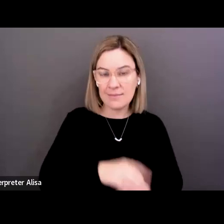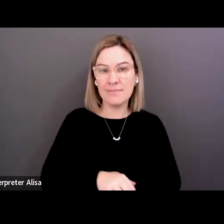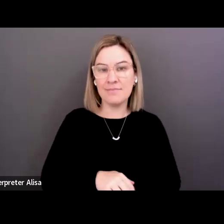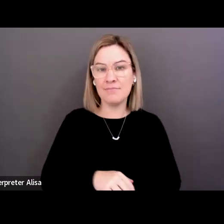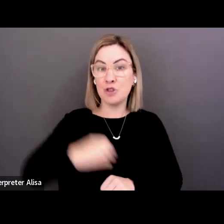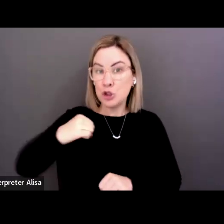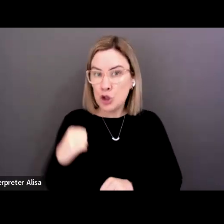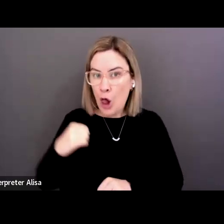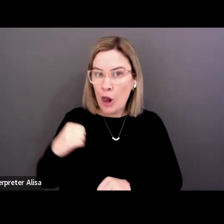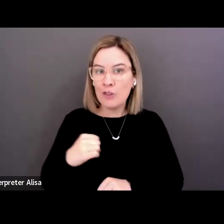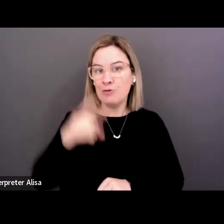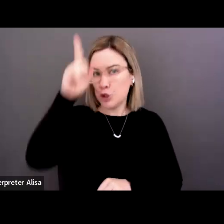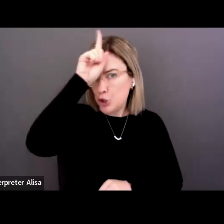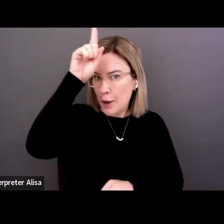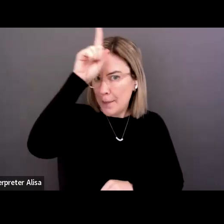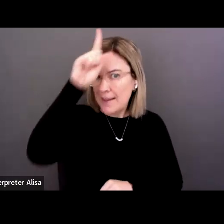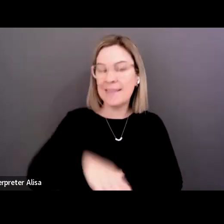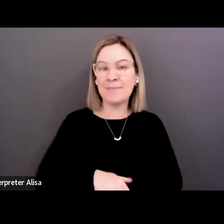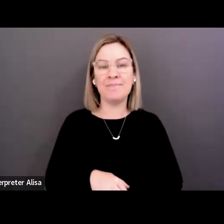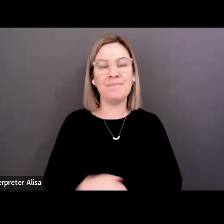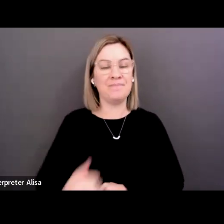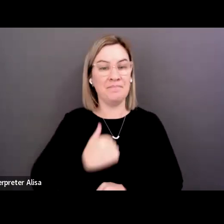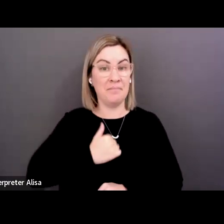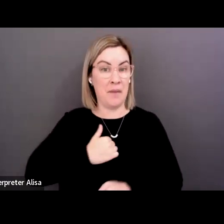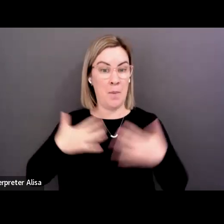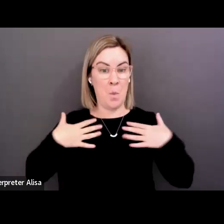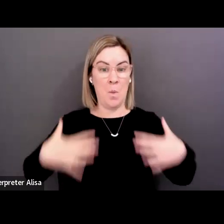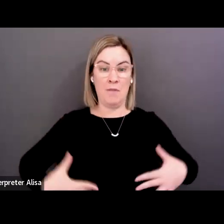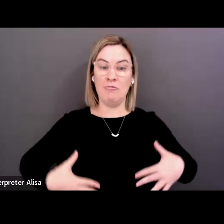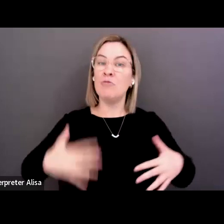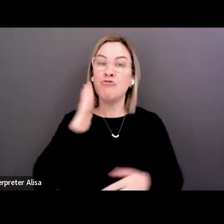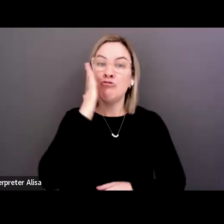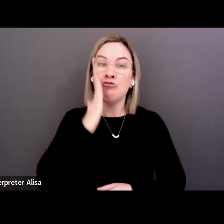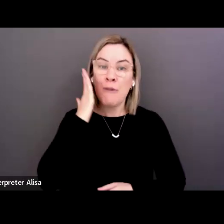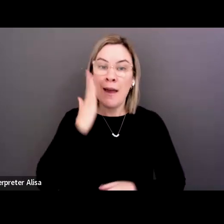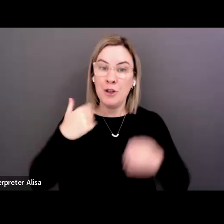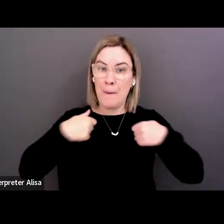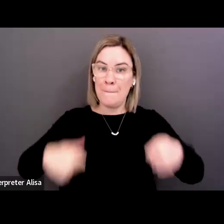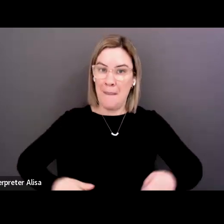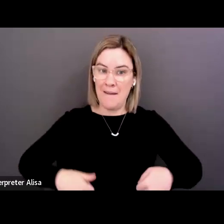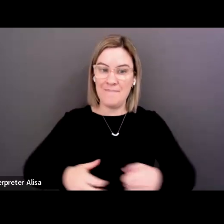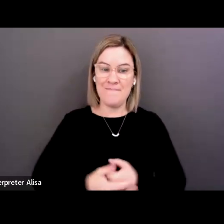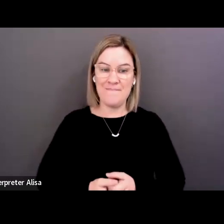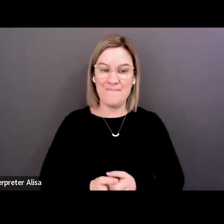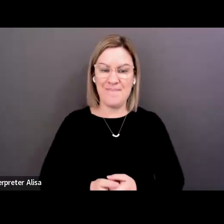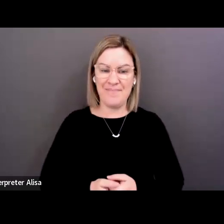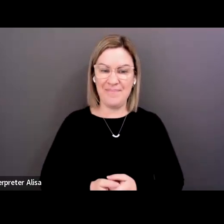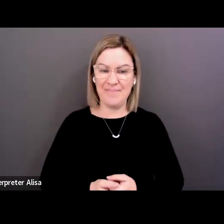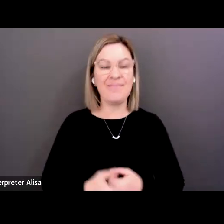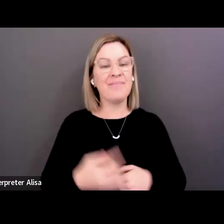country. I have choppy brown hair. My ancestors are sort of linked to